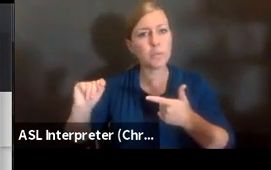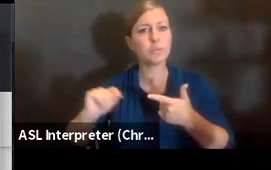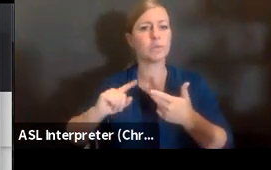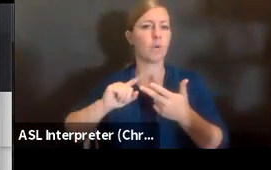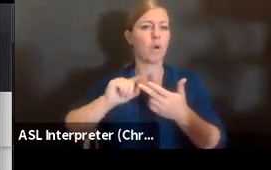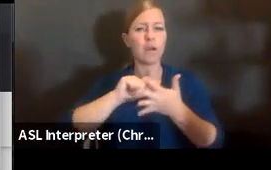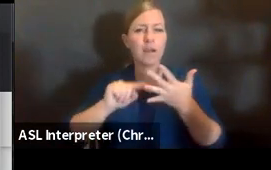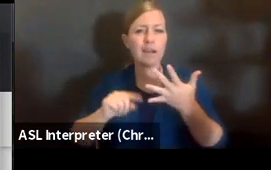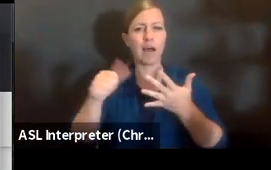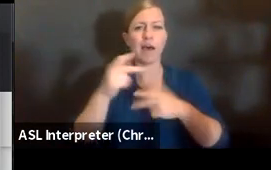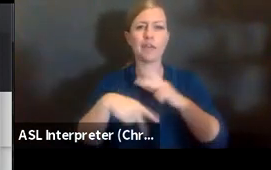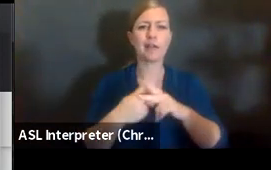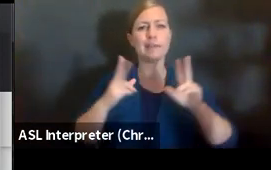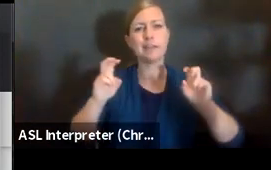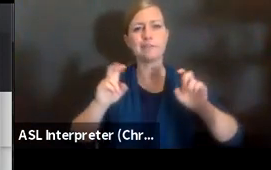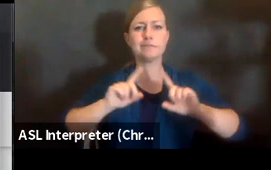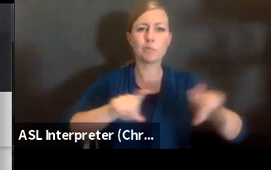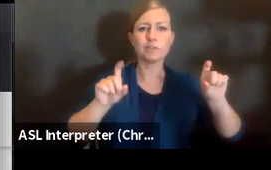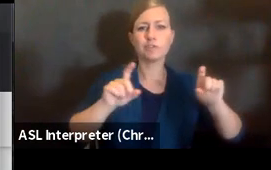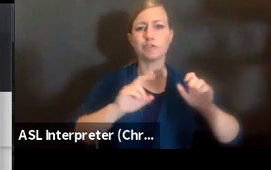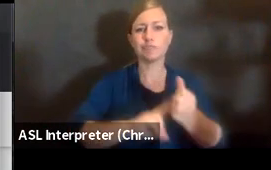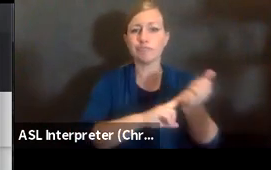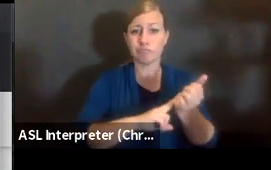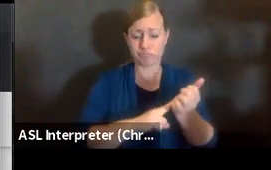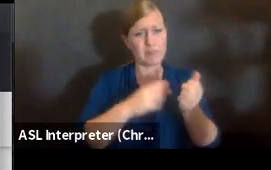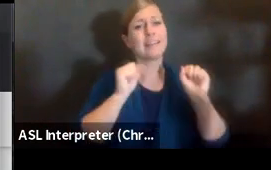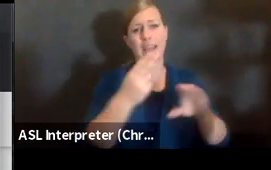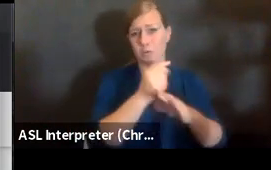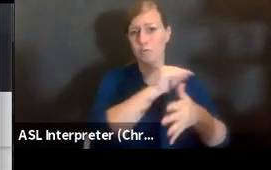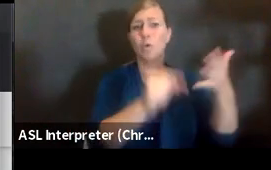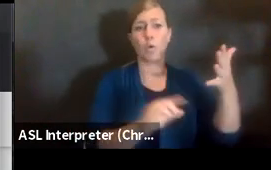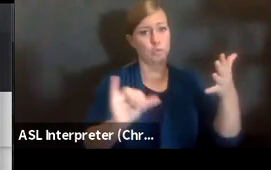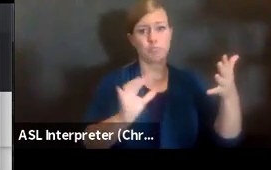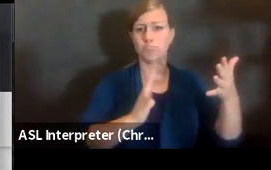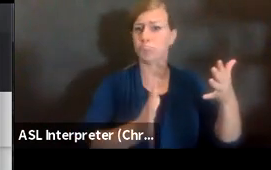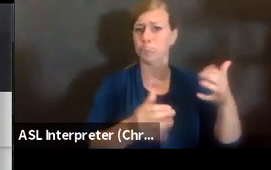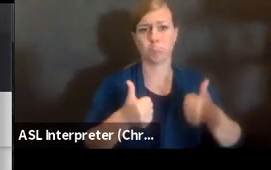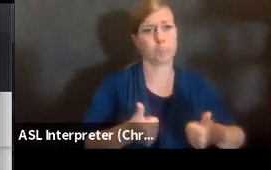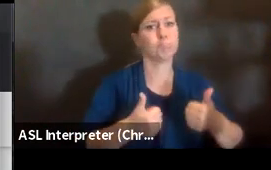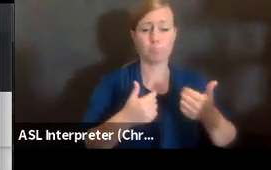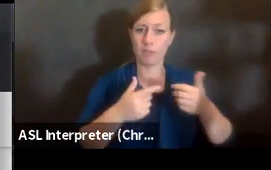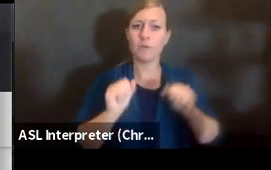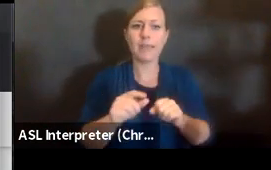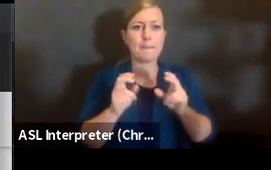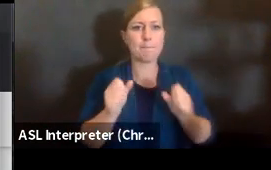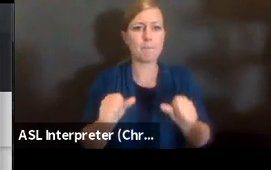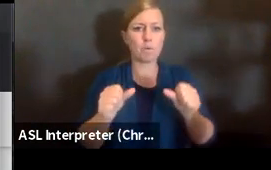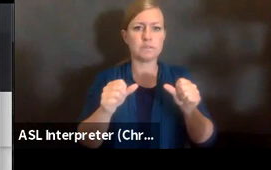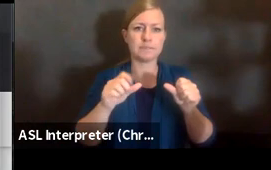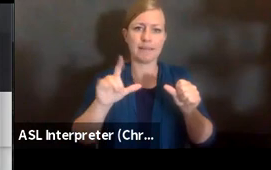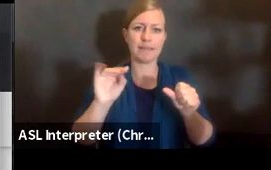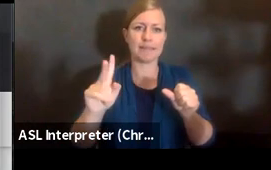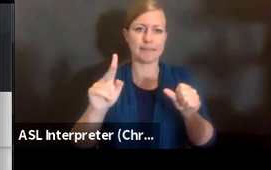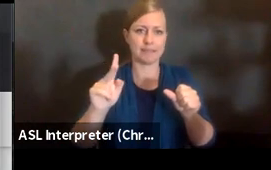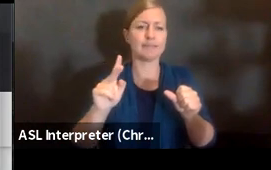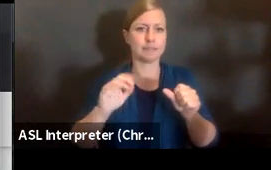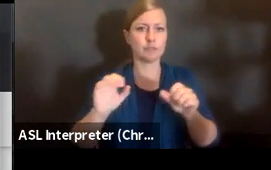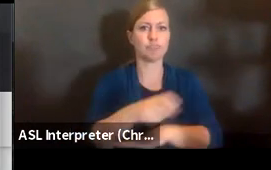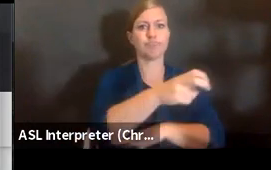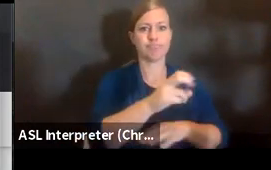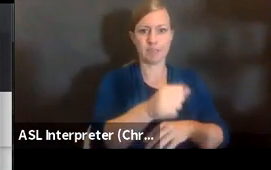Katherine Livick - ESD 112: kind of quiz type stuff. It's okay. You can still use all of those as well. You can always post a link to any type of for type of external tool